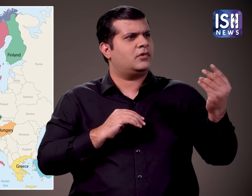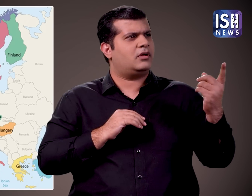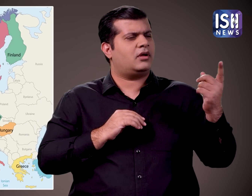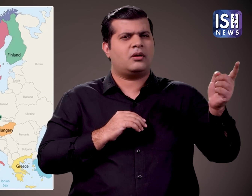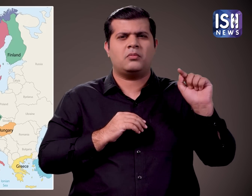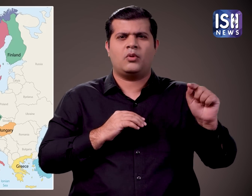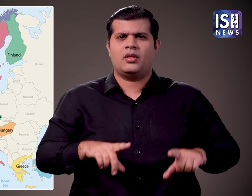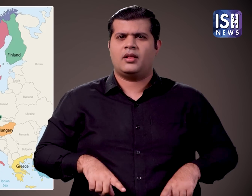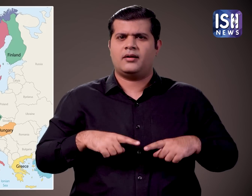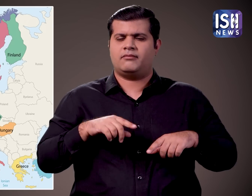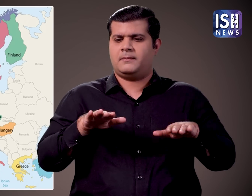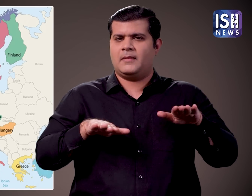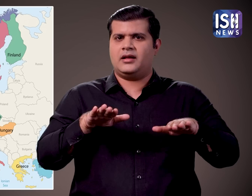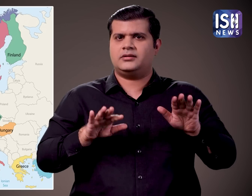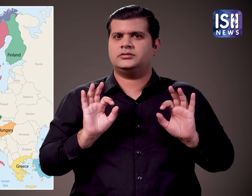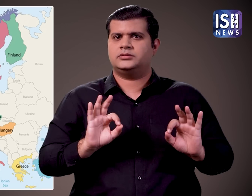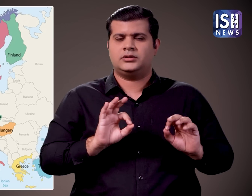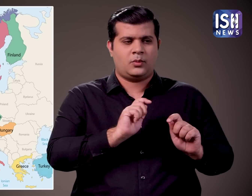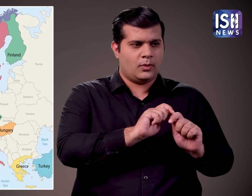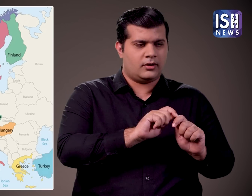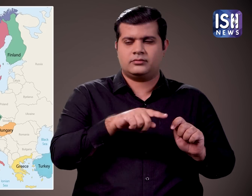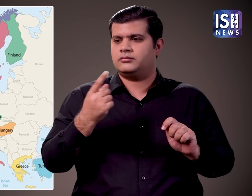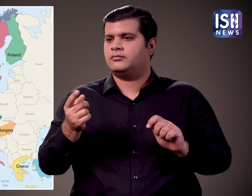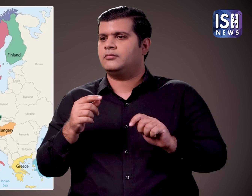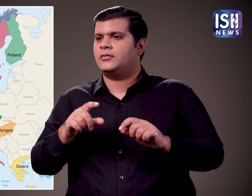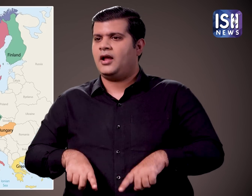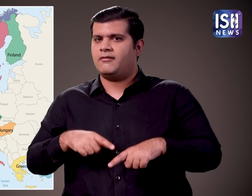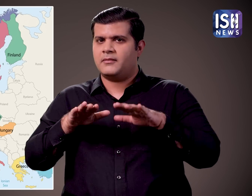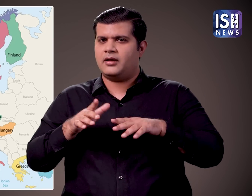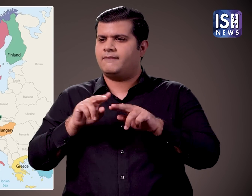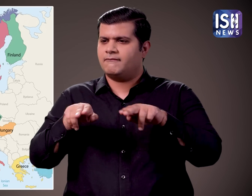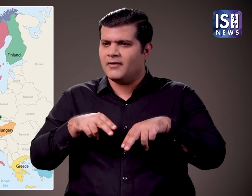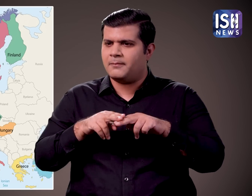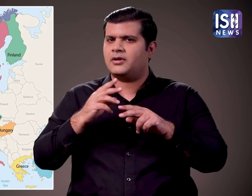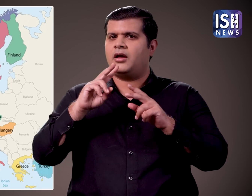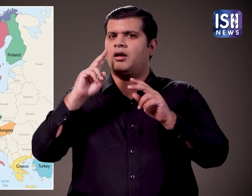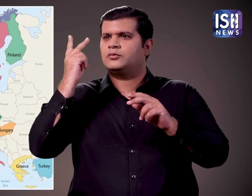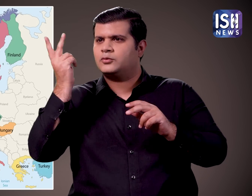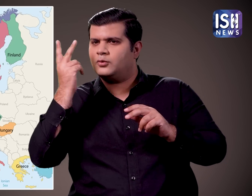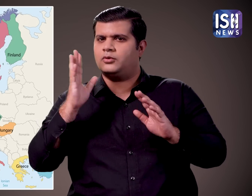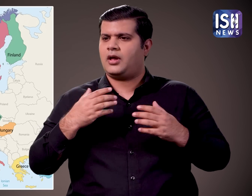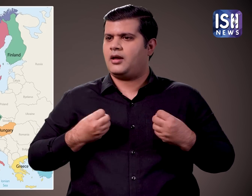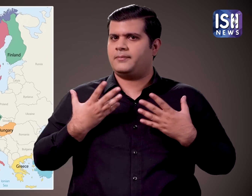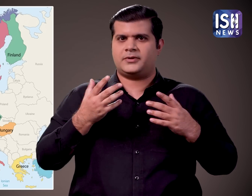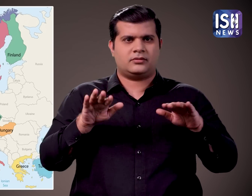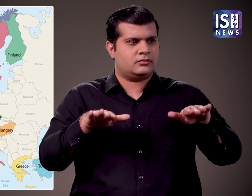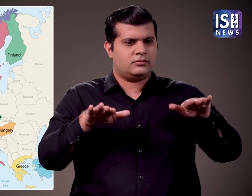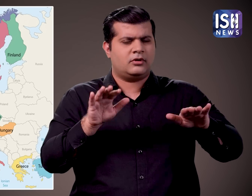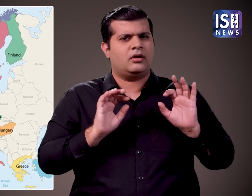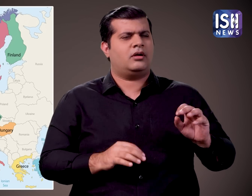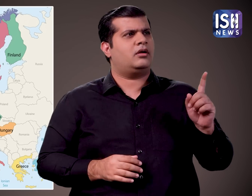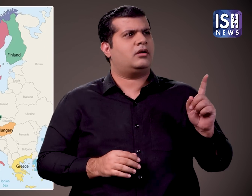This way they have a better work-life balance and get some family time.